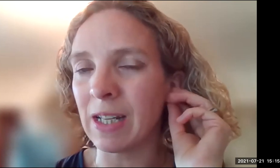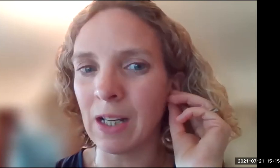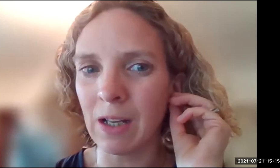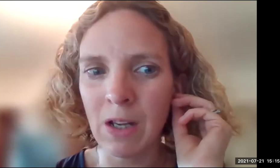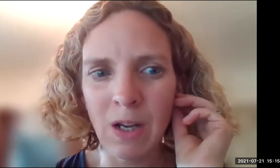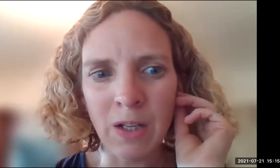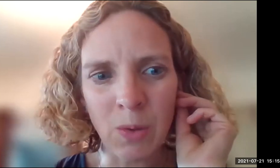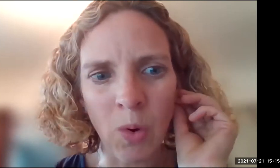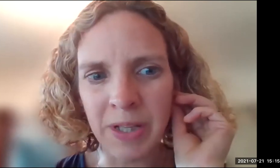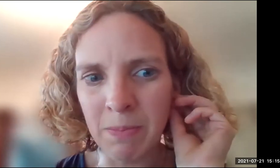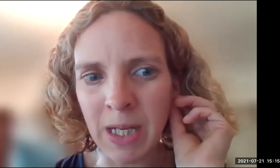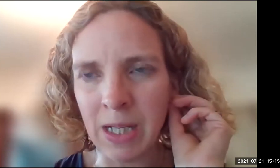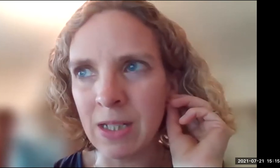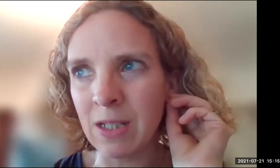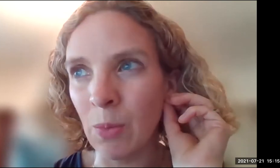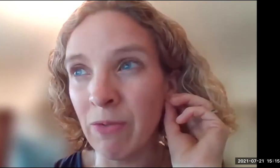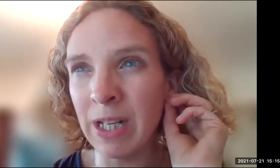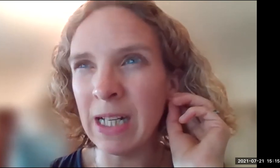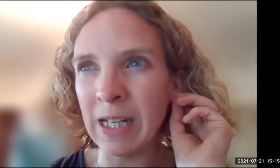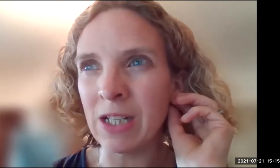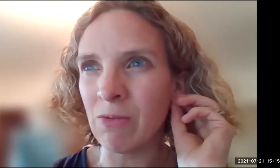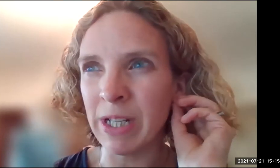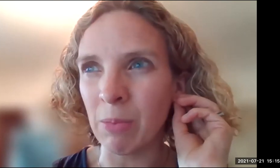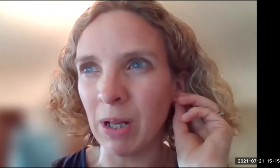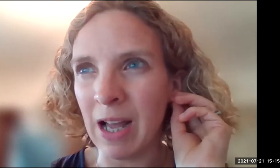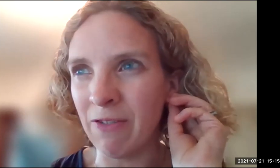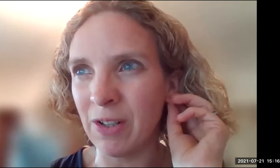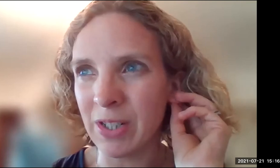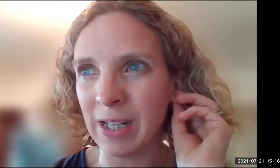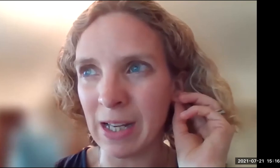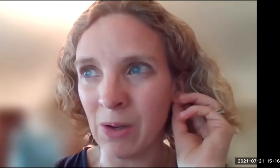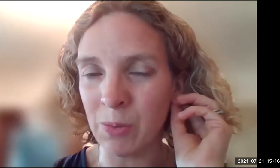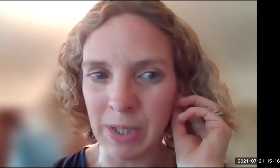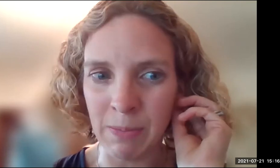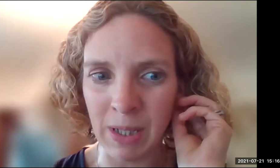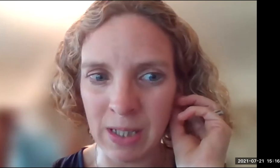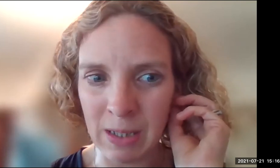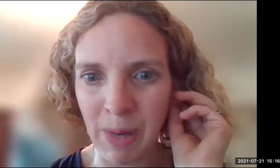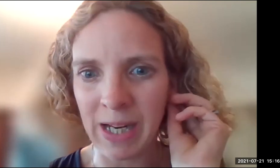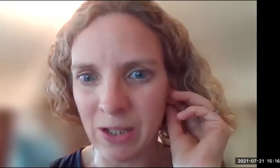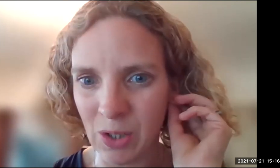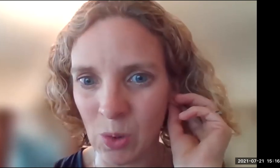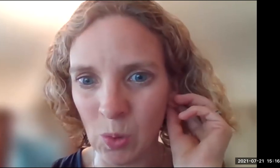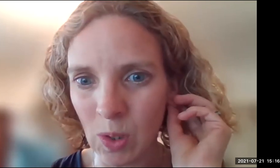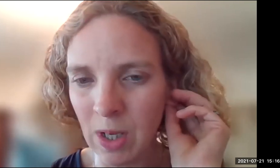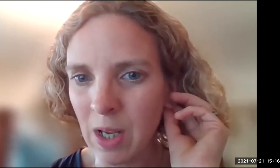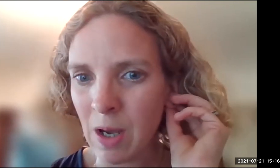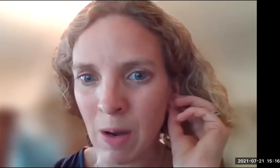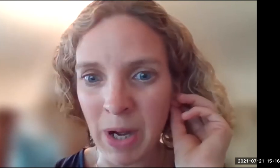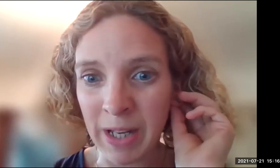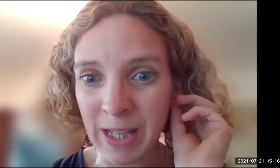further ingrain what were existing barriers that both girls and children with disabilities were already